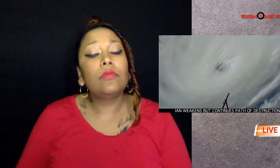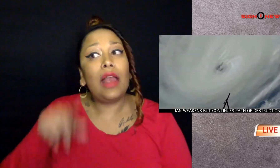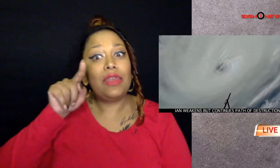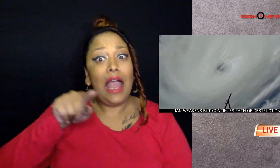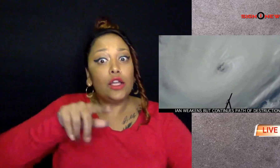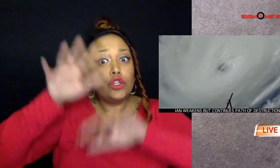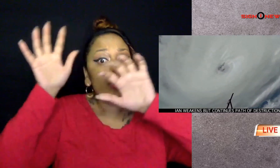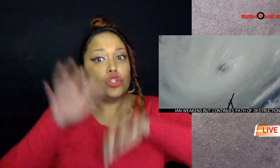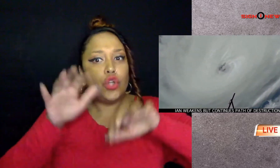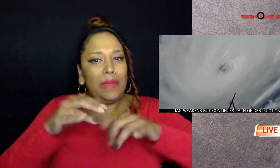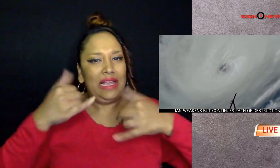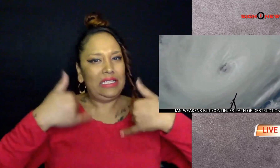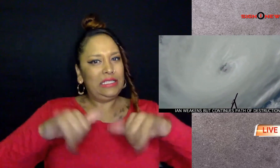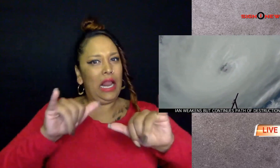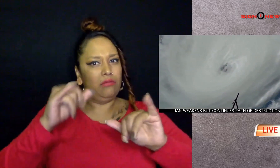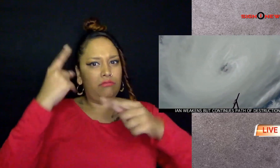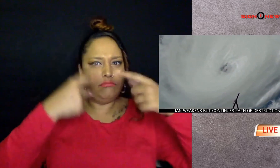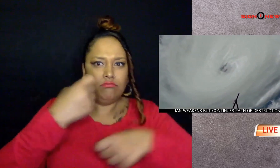but that does not mean the danger is over